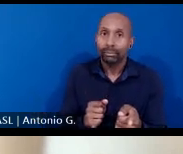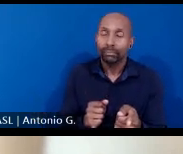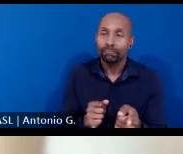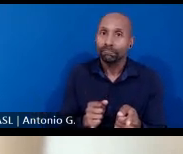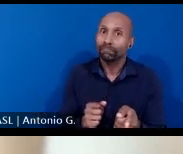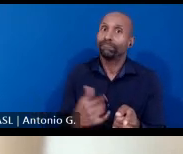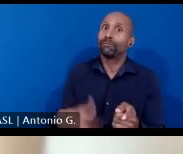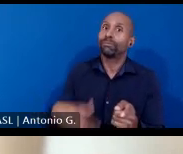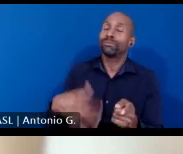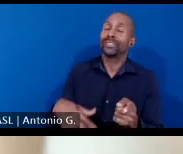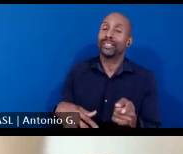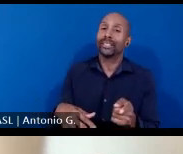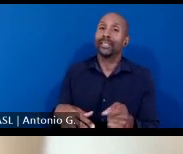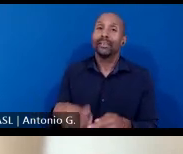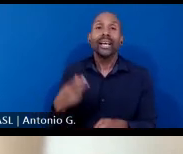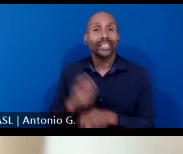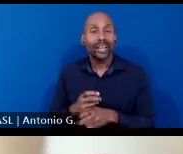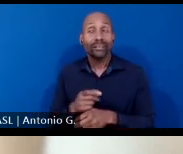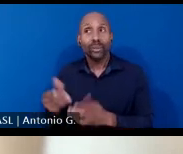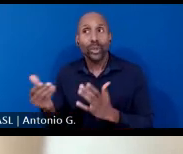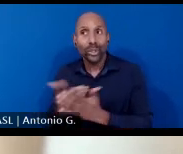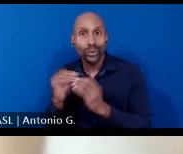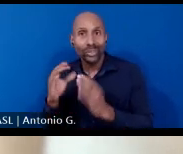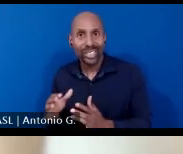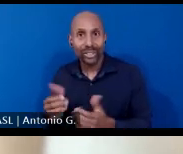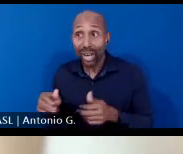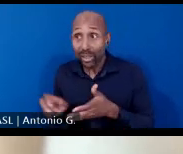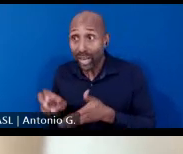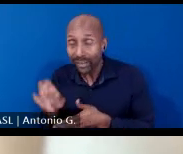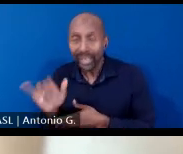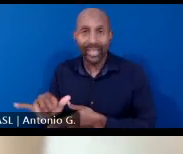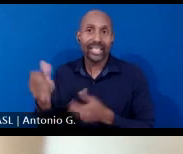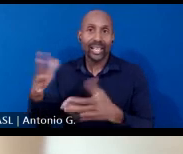But then the pressures on those new teachers are just increasing